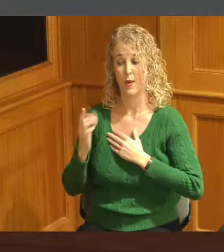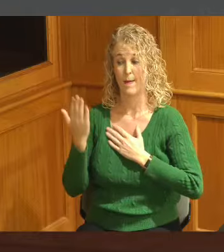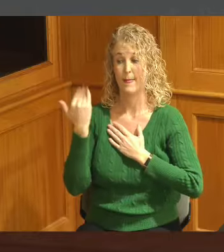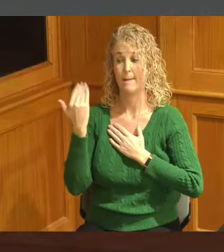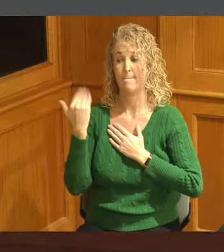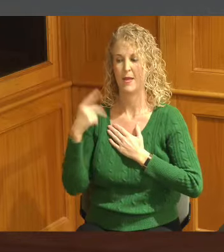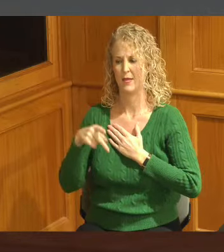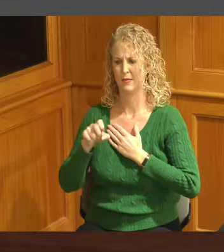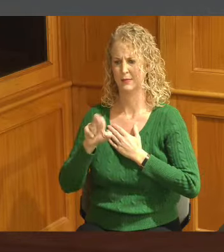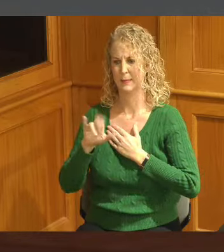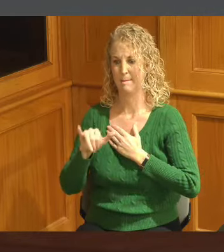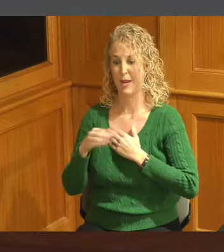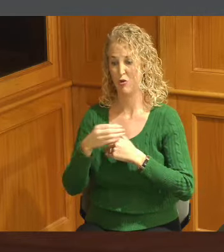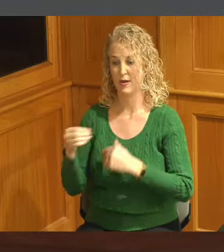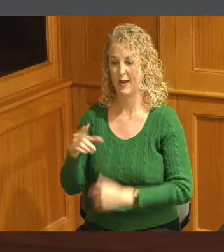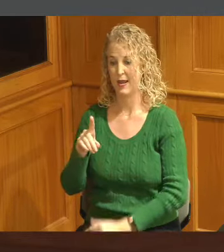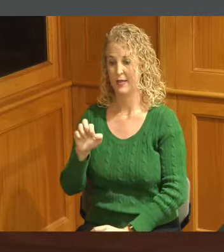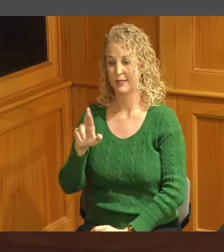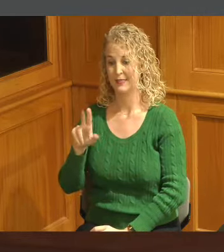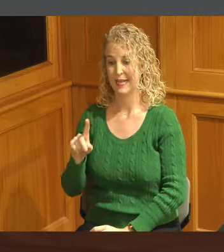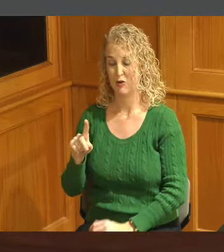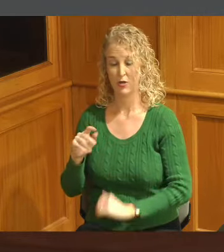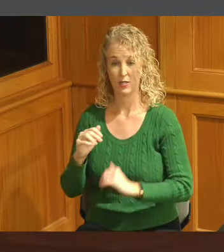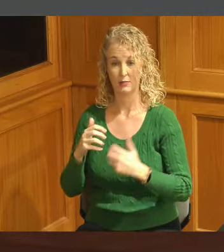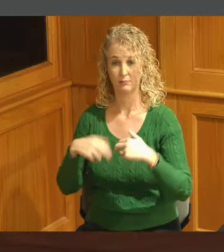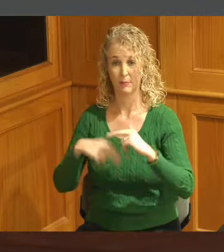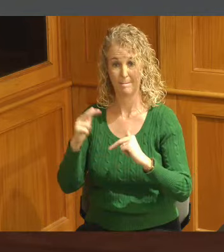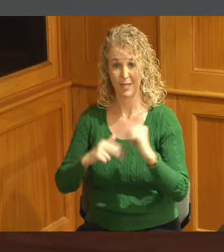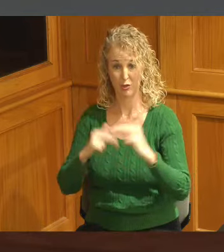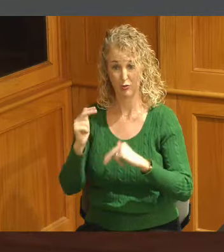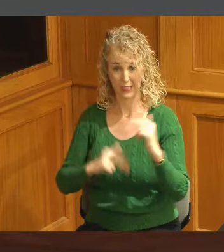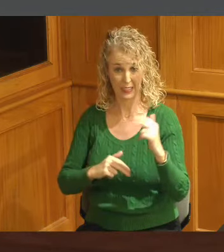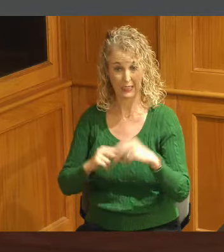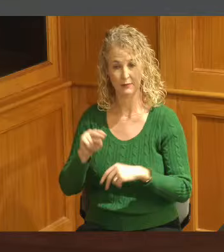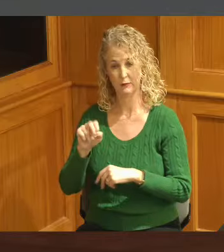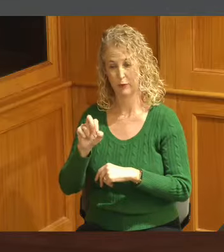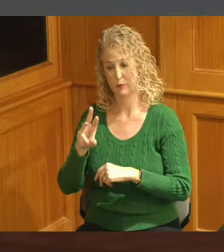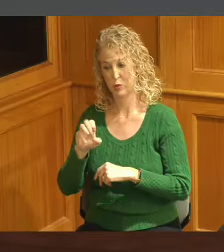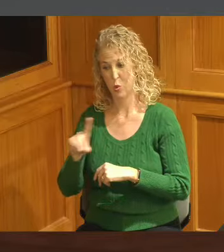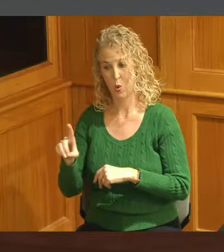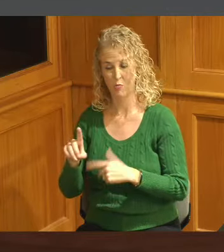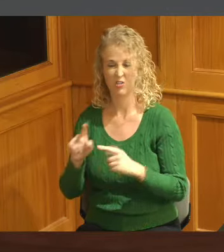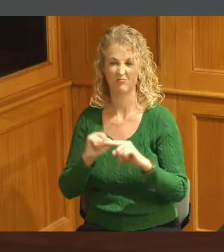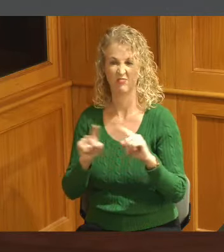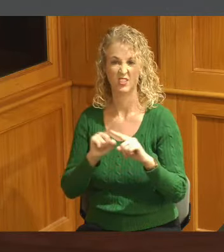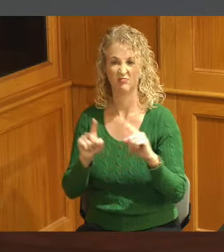Derek facility in Norwood. This is for asbestos abatement and various structural upgrades to that